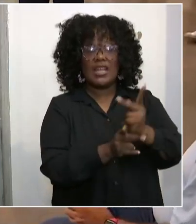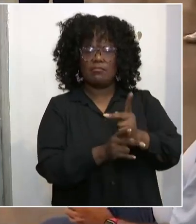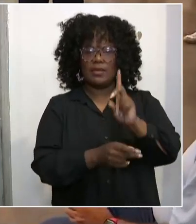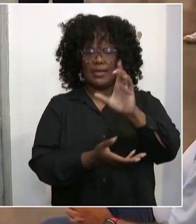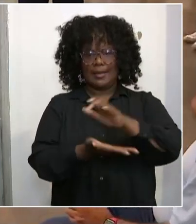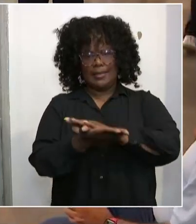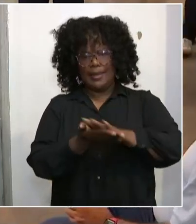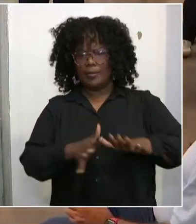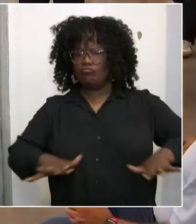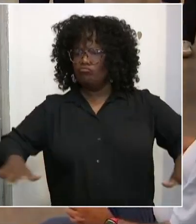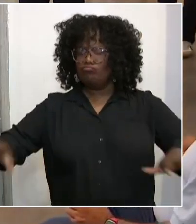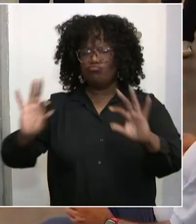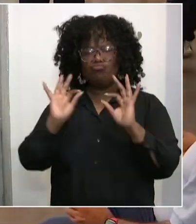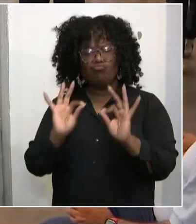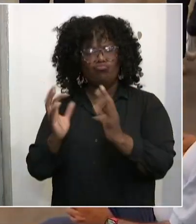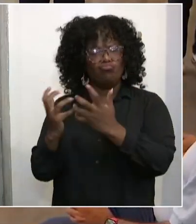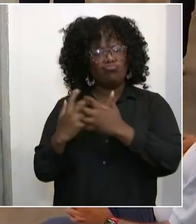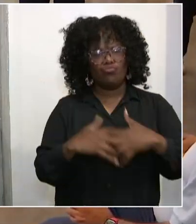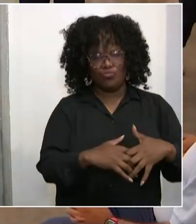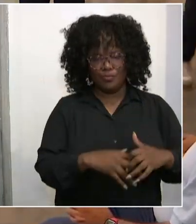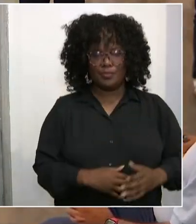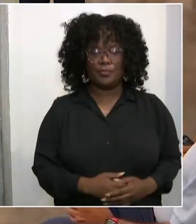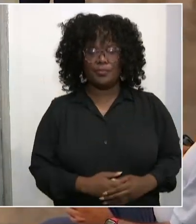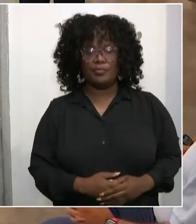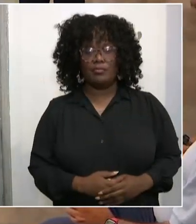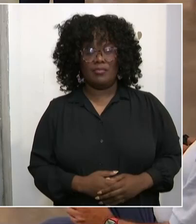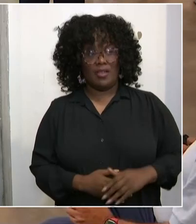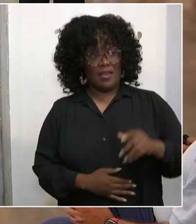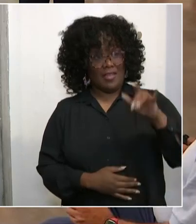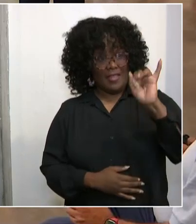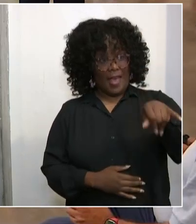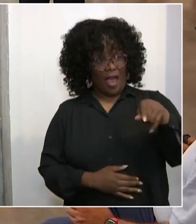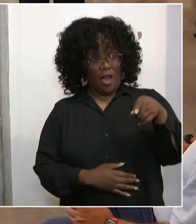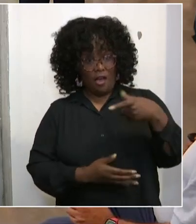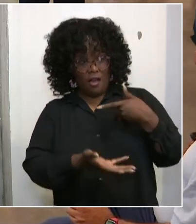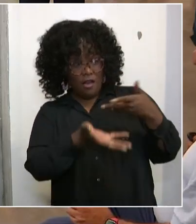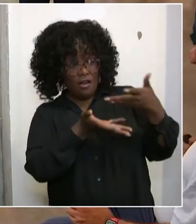a great partner, uh, in World Pride, uh, Jaron Price,